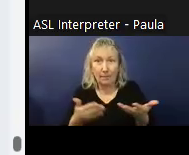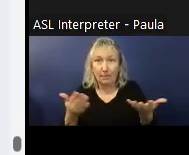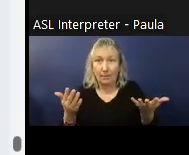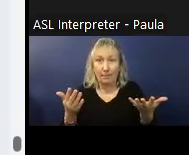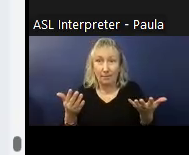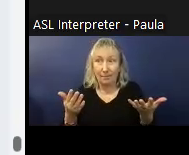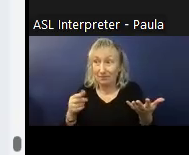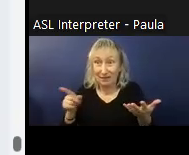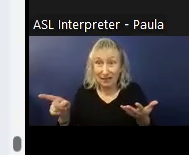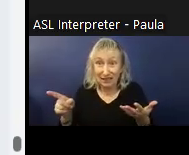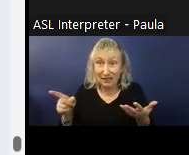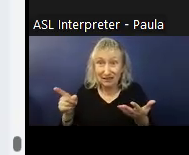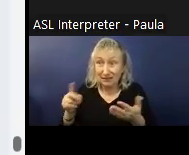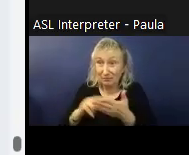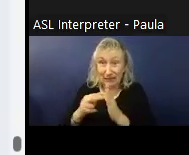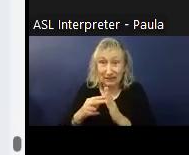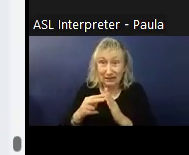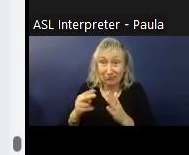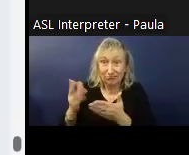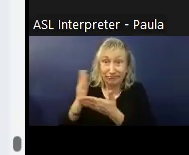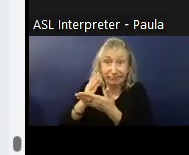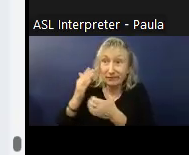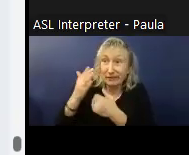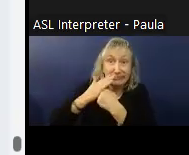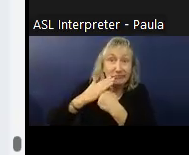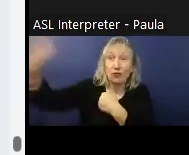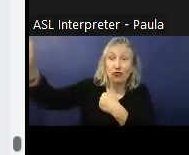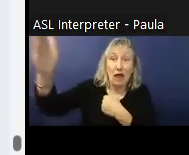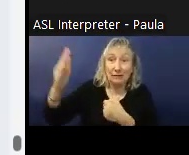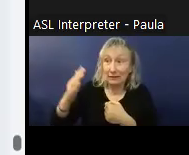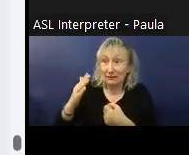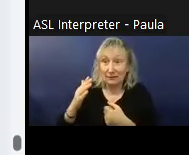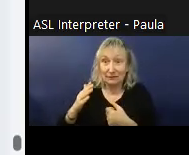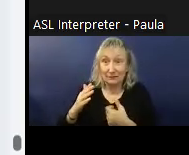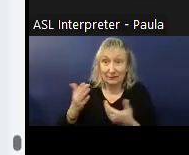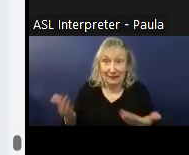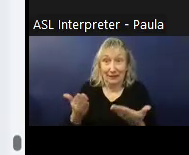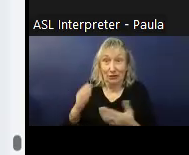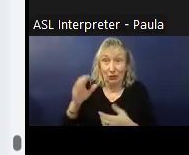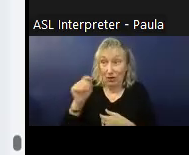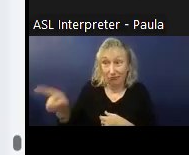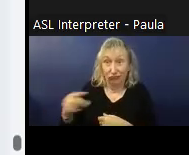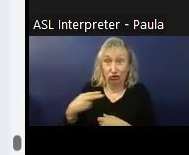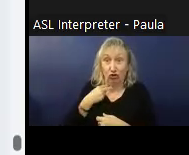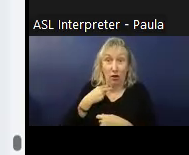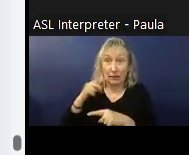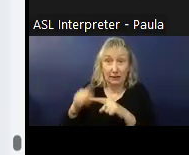ability to work in long term care, you know, in, in this state. So it is really a big deal, people losing their jobs and their